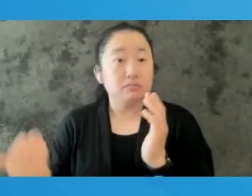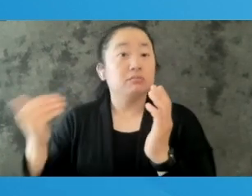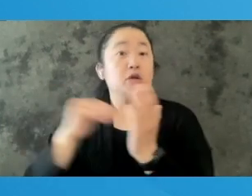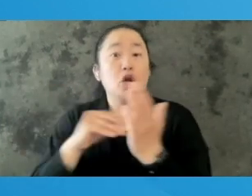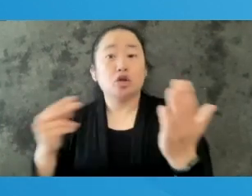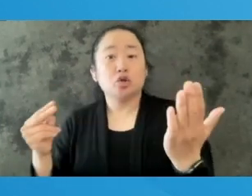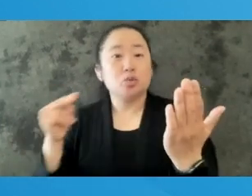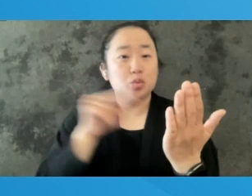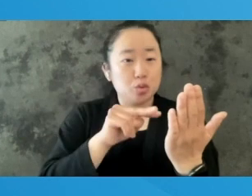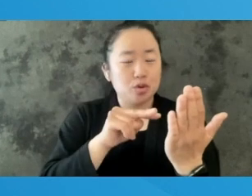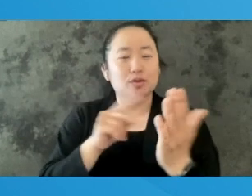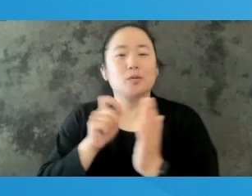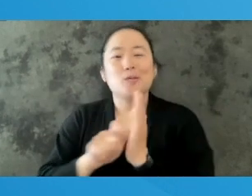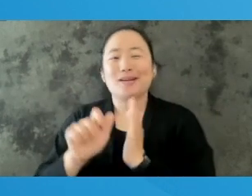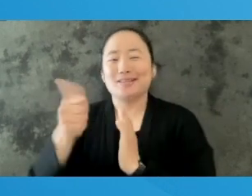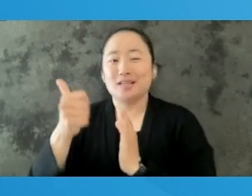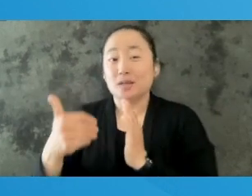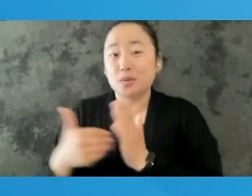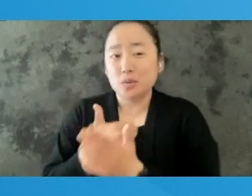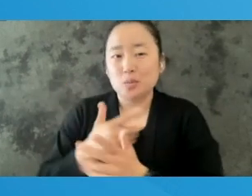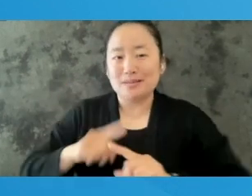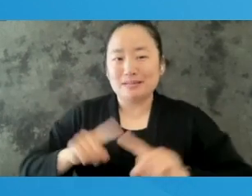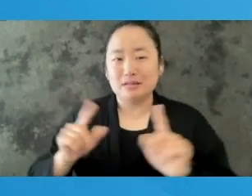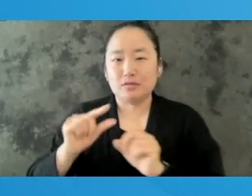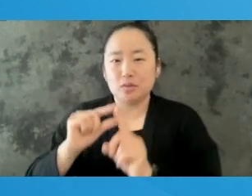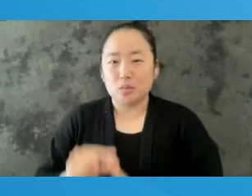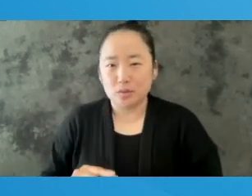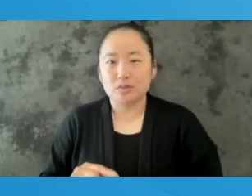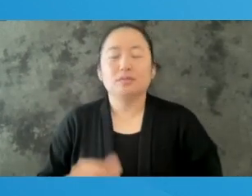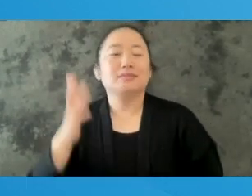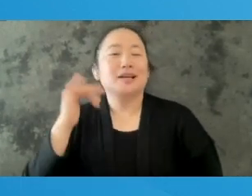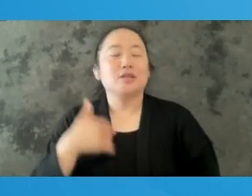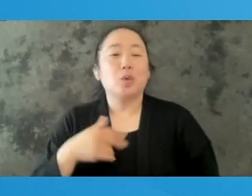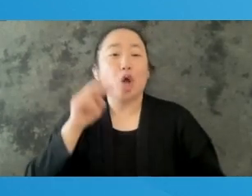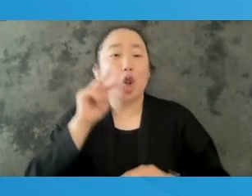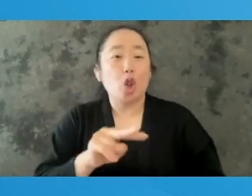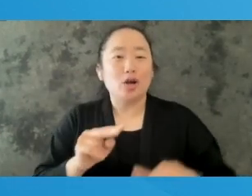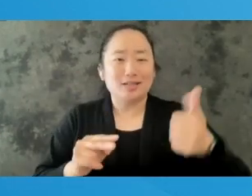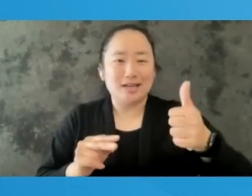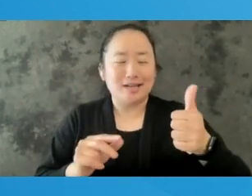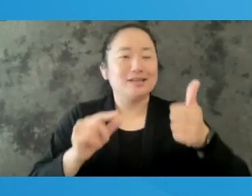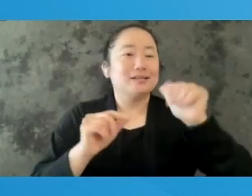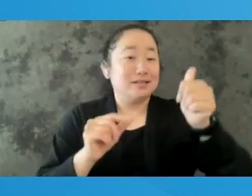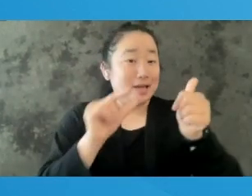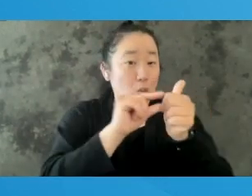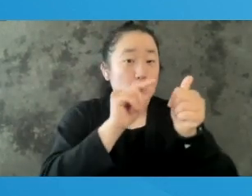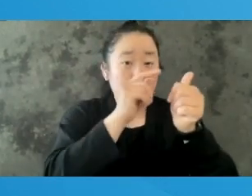So, hence the Looking 10 * 2. The idea being coming up with 20 words.